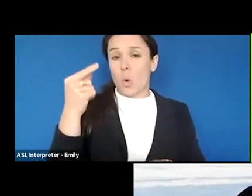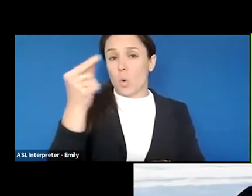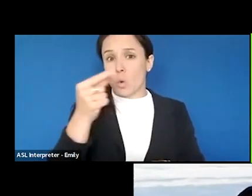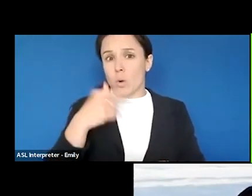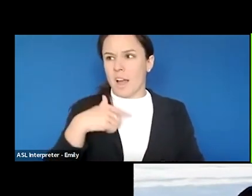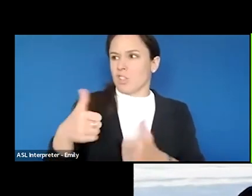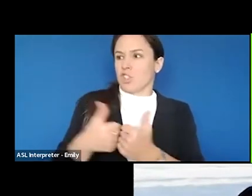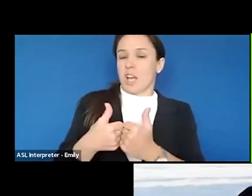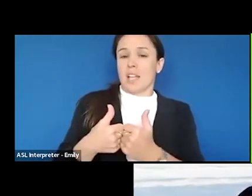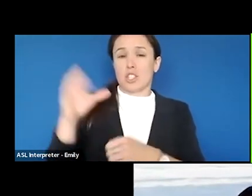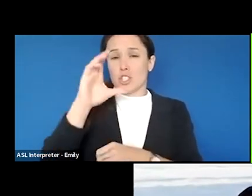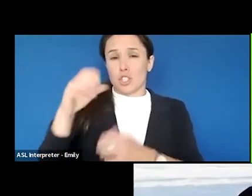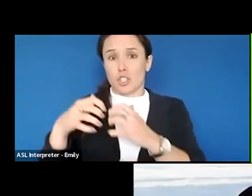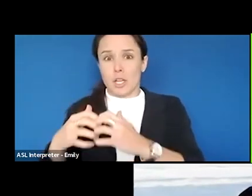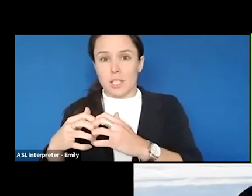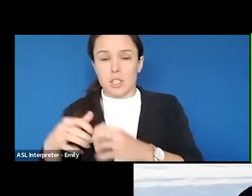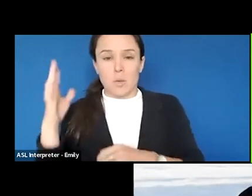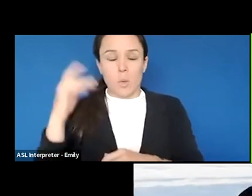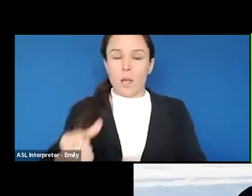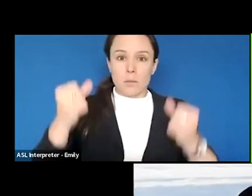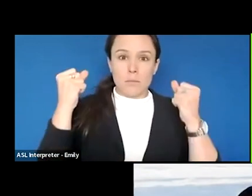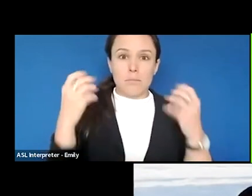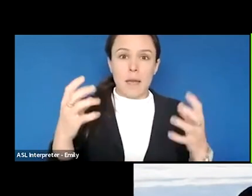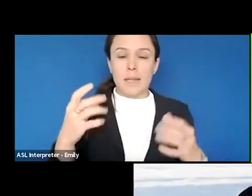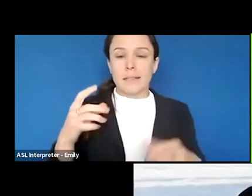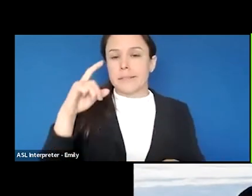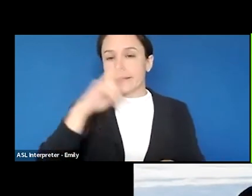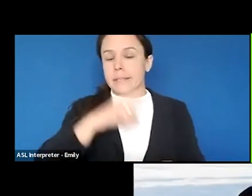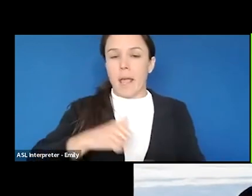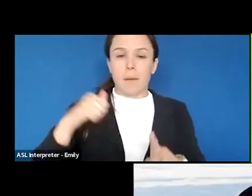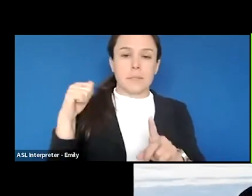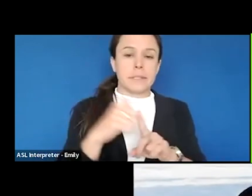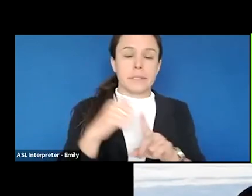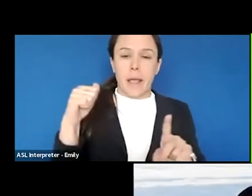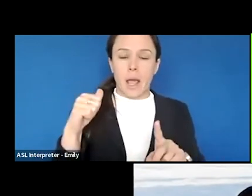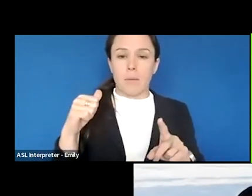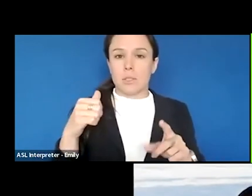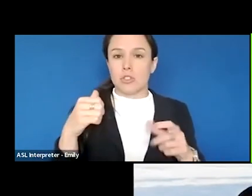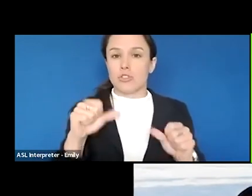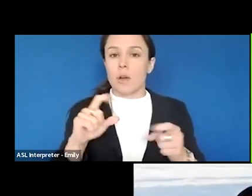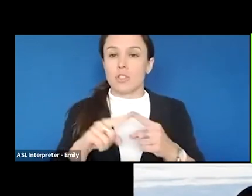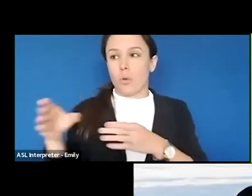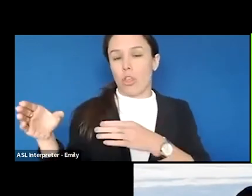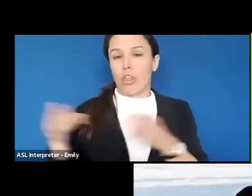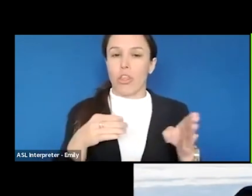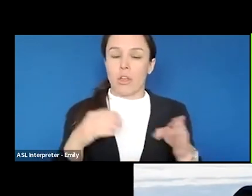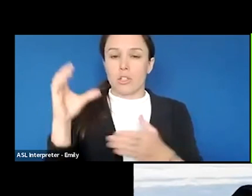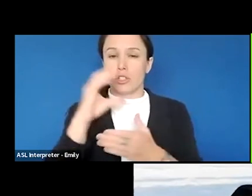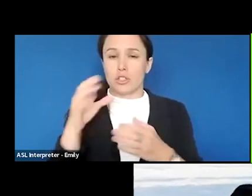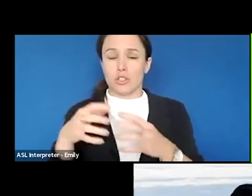because of the large number of scamming efforts to misdirect the search engines towards certain pages